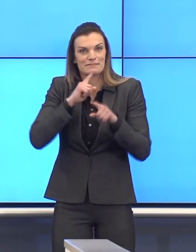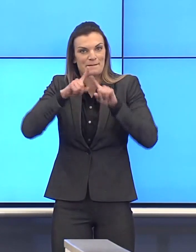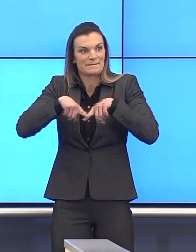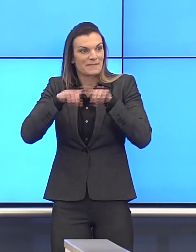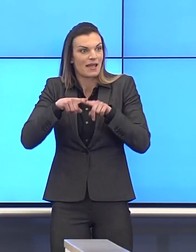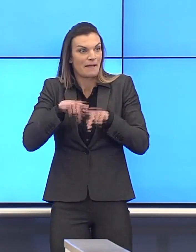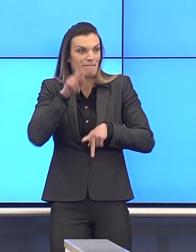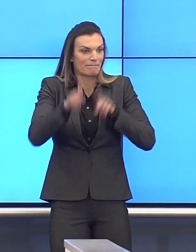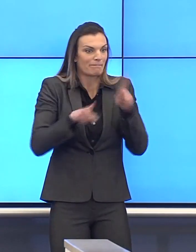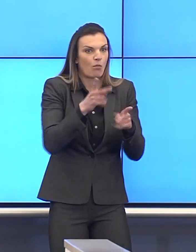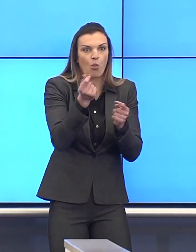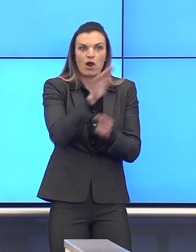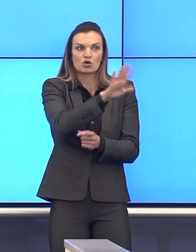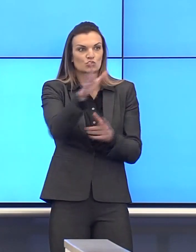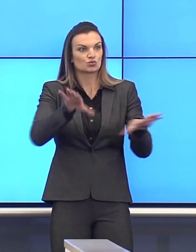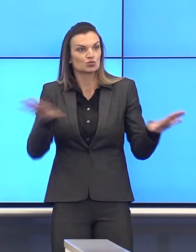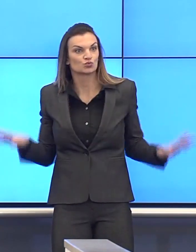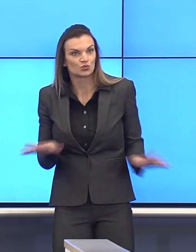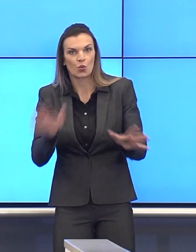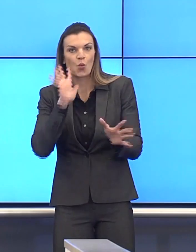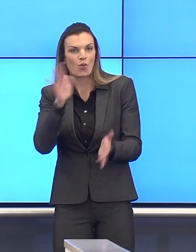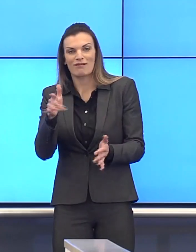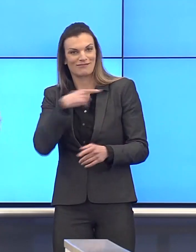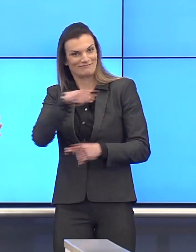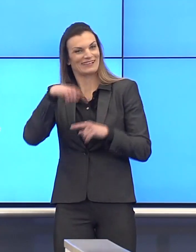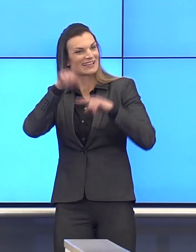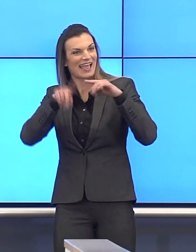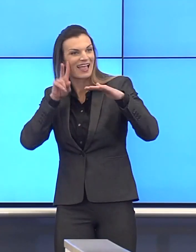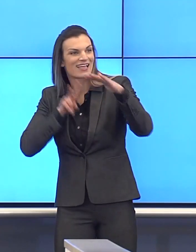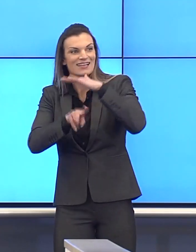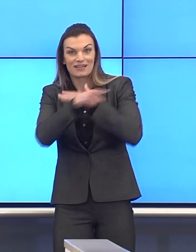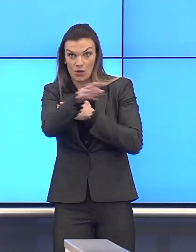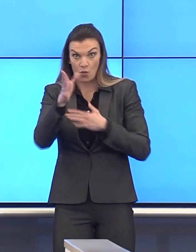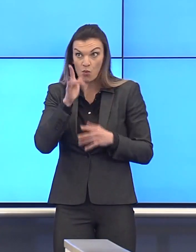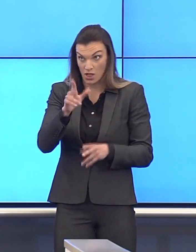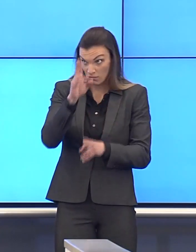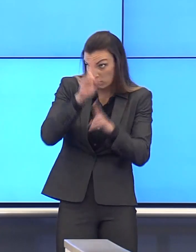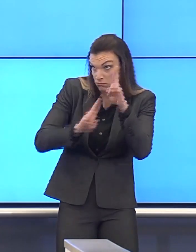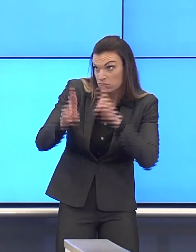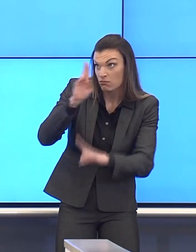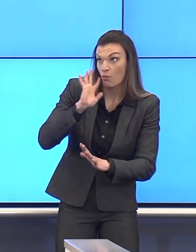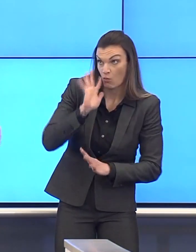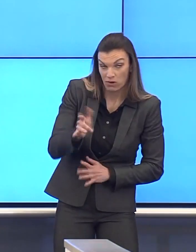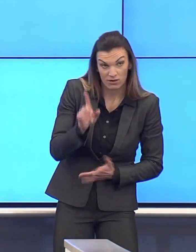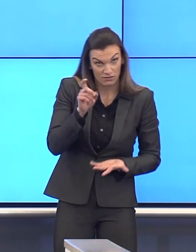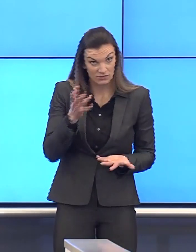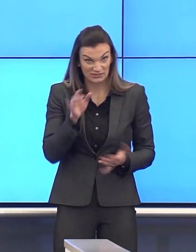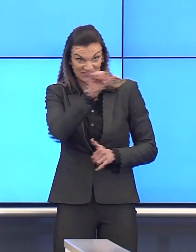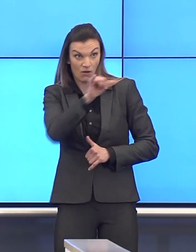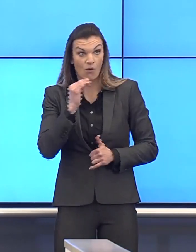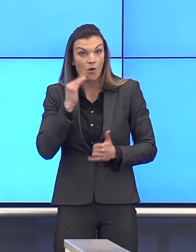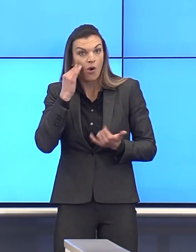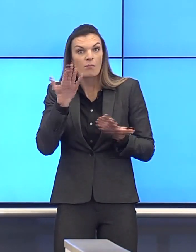THE ECONOMY. IT DEPENDS ON HUMAN NATURE, IT DEPENDS ON HUMAN ACTIVITY. IT DEPENDS ON THE APPROPRIATE